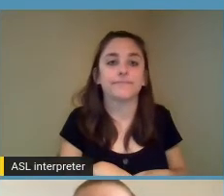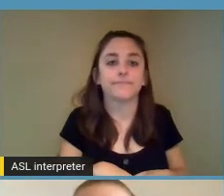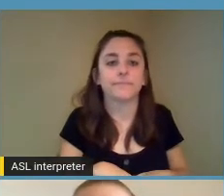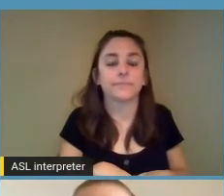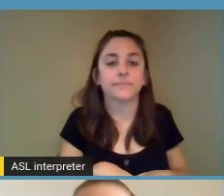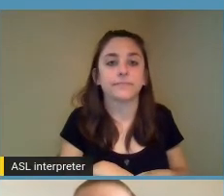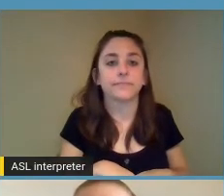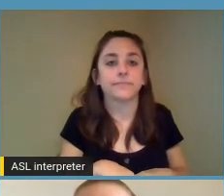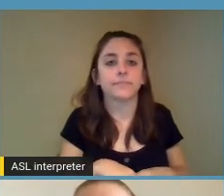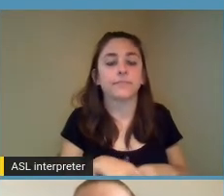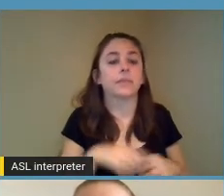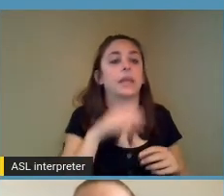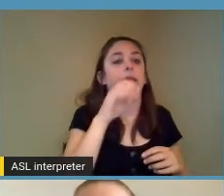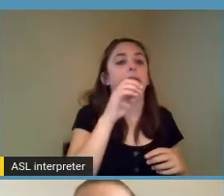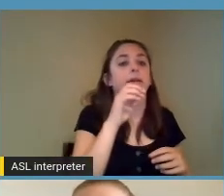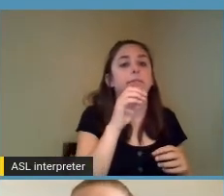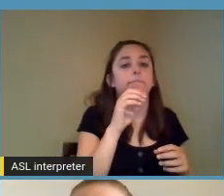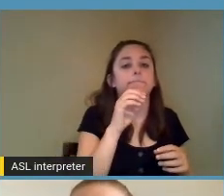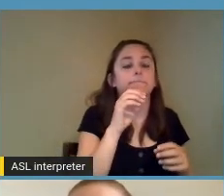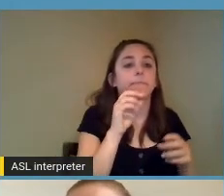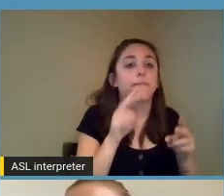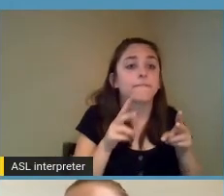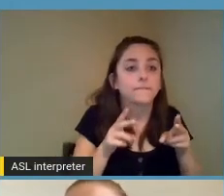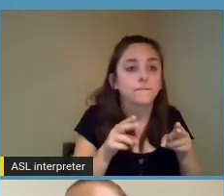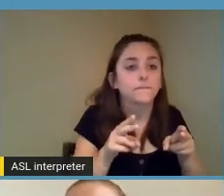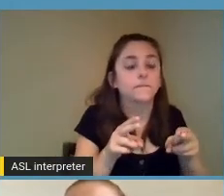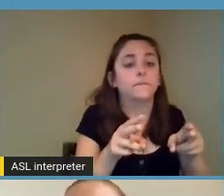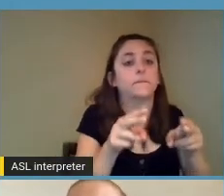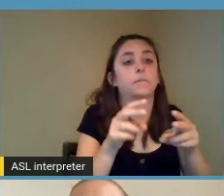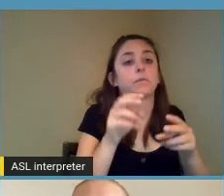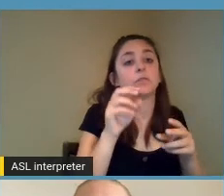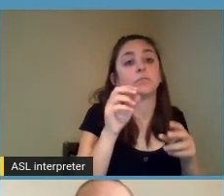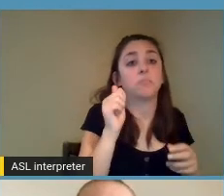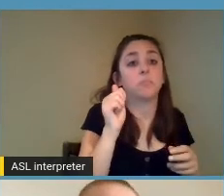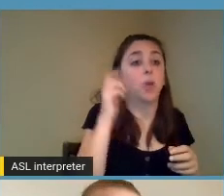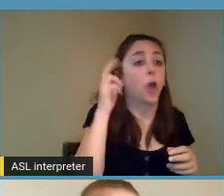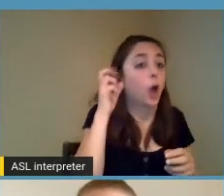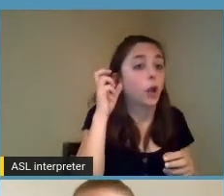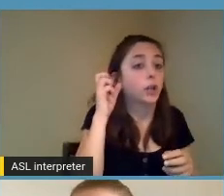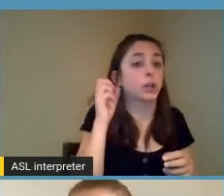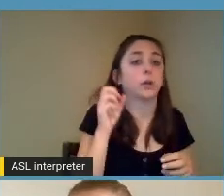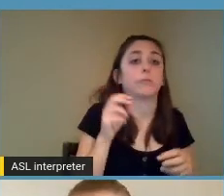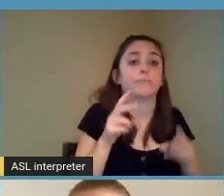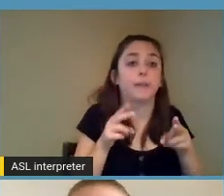export it and clean it up in an audio editor. Another audio editing platform but that is